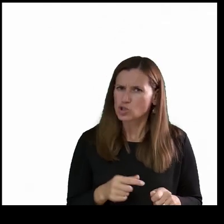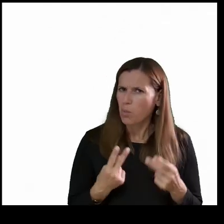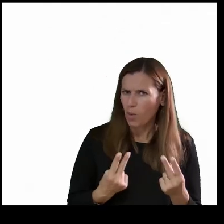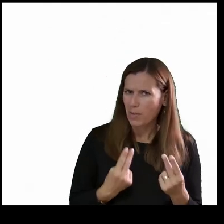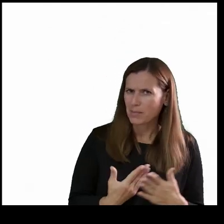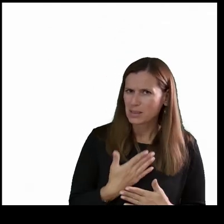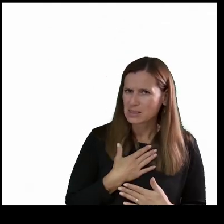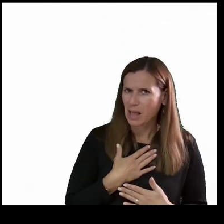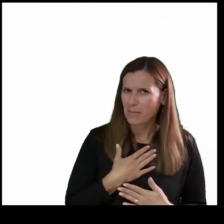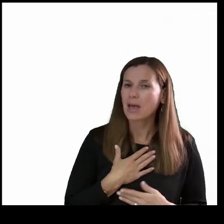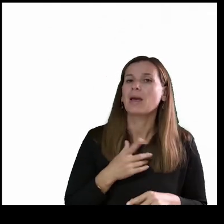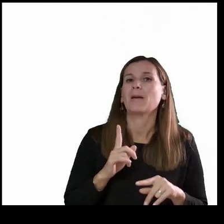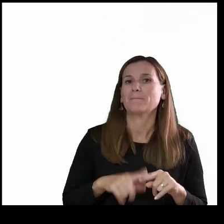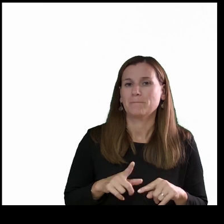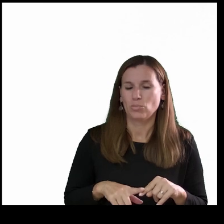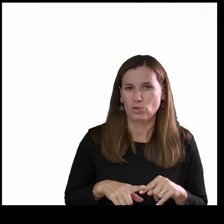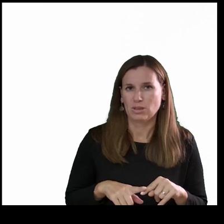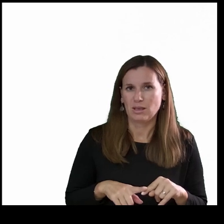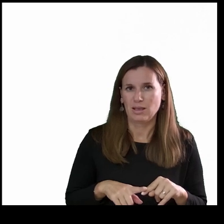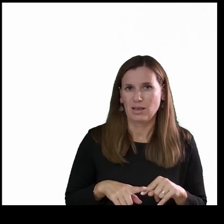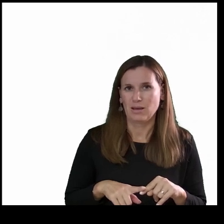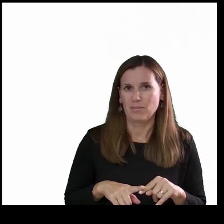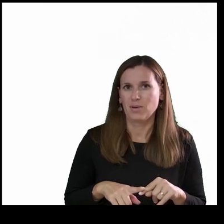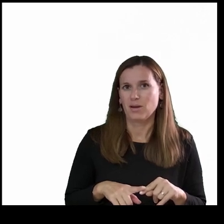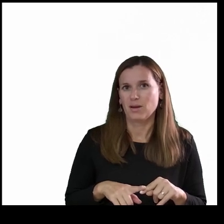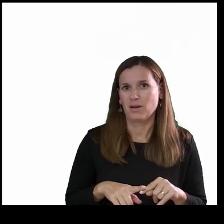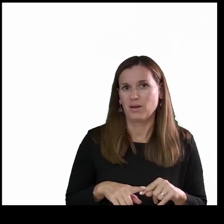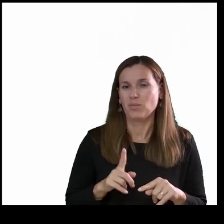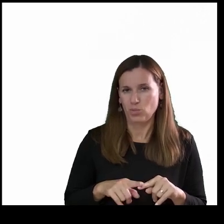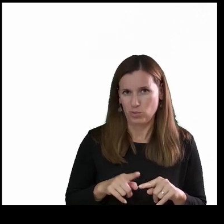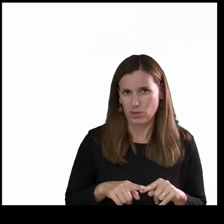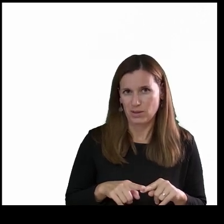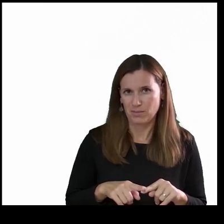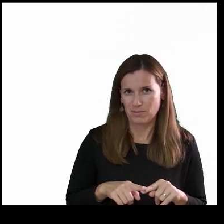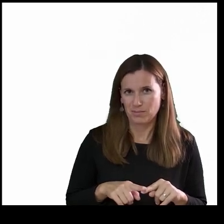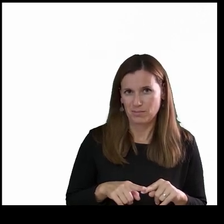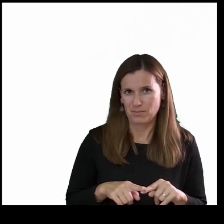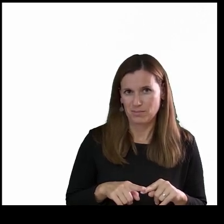only then we will come to